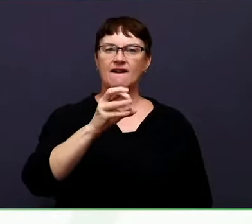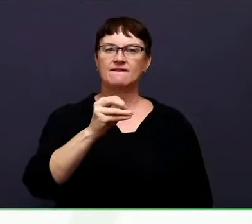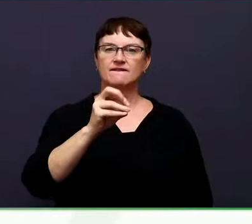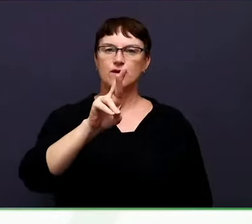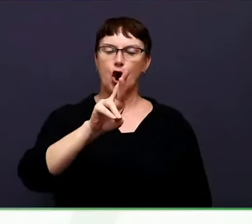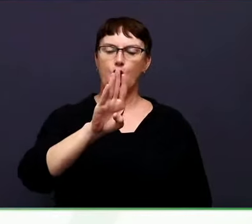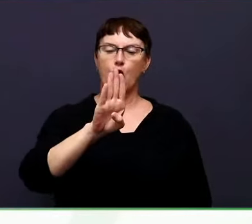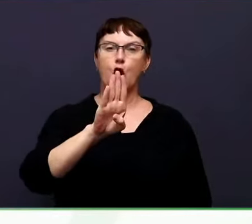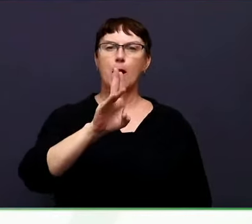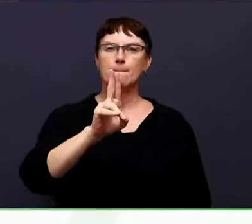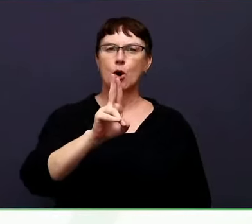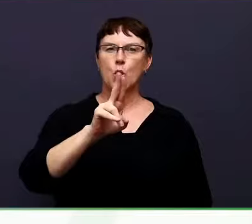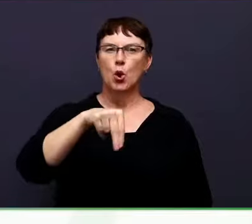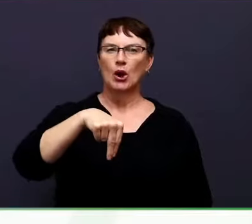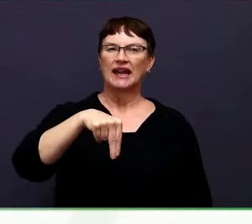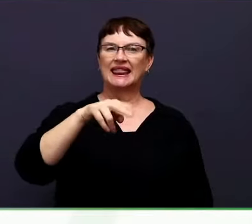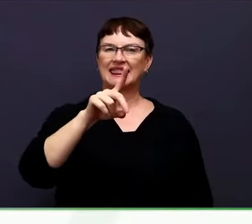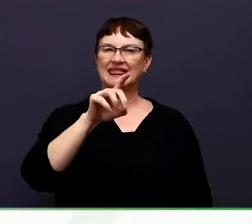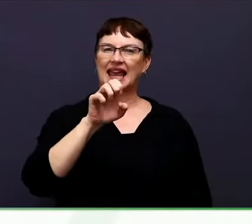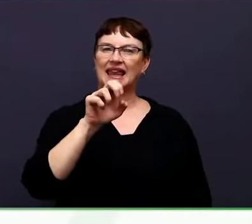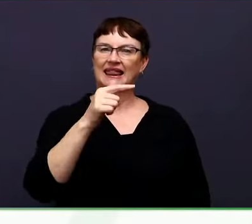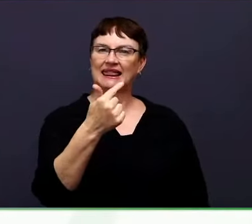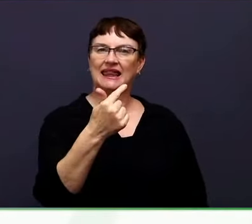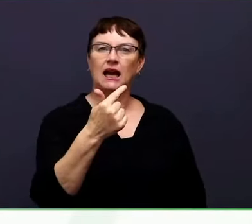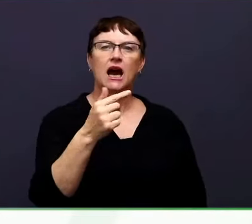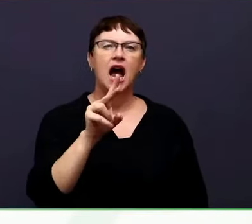glasses, a purple shirt and green jacket.